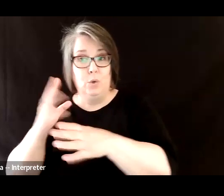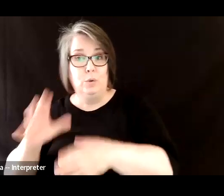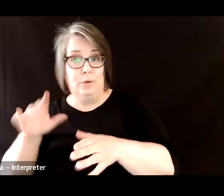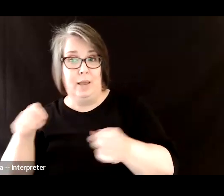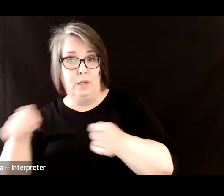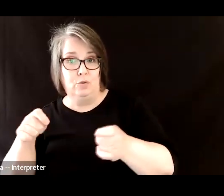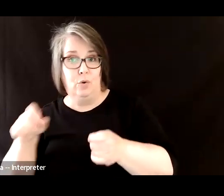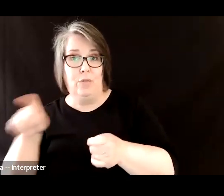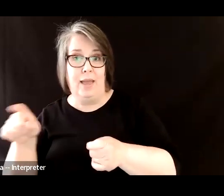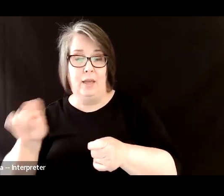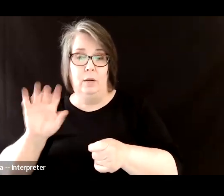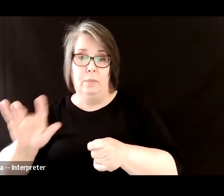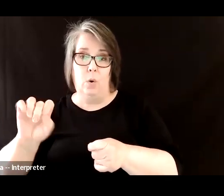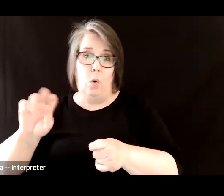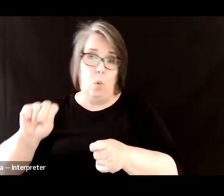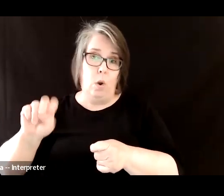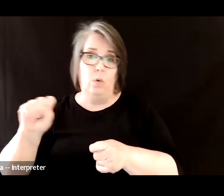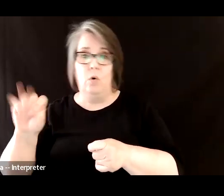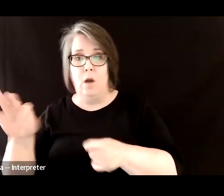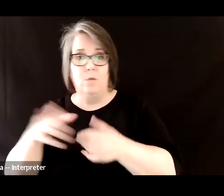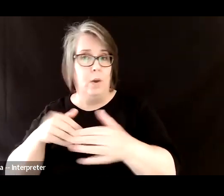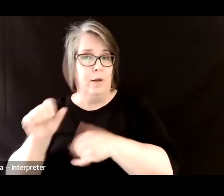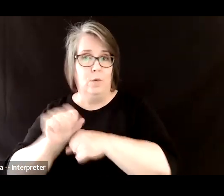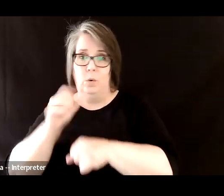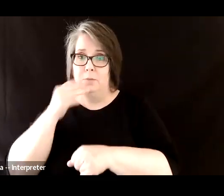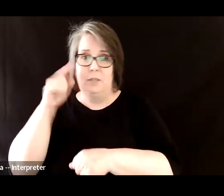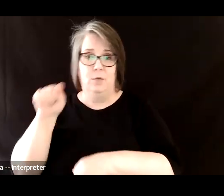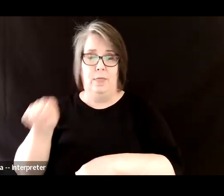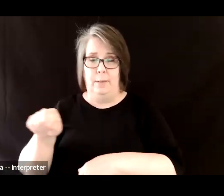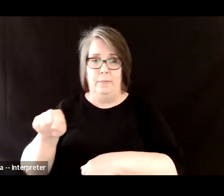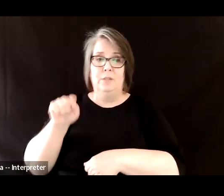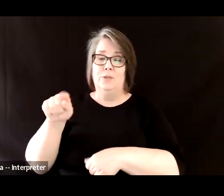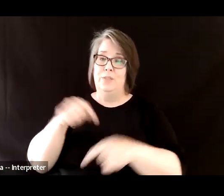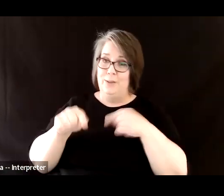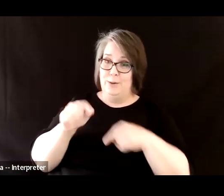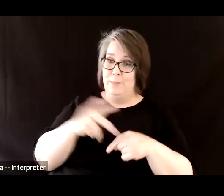They can turn them on or off, whatever works best for them. This goes back to what I was saying.